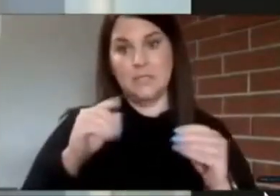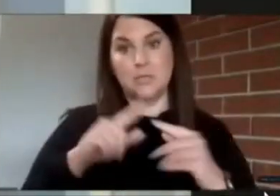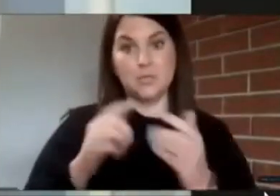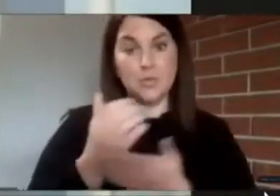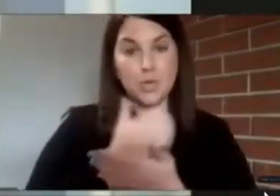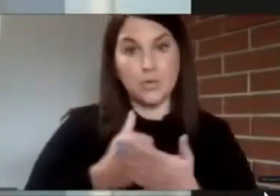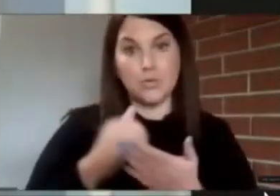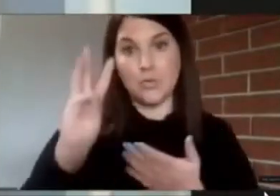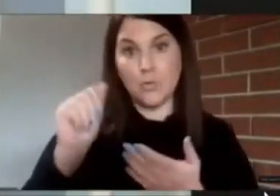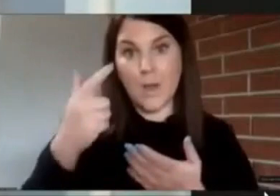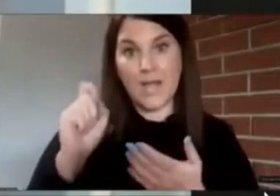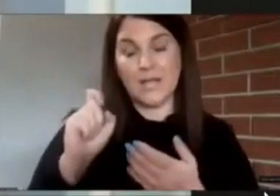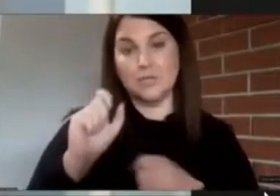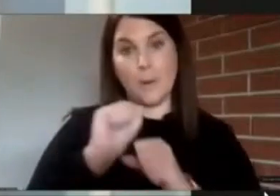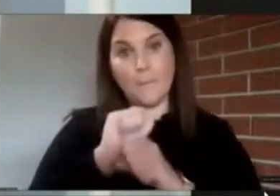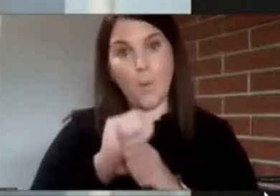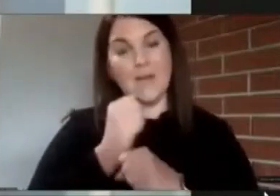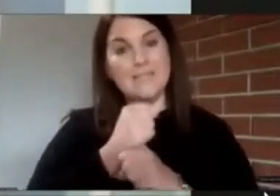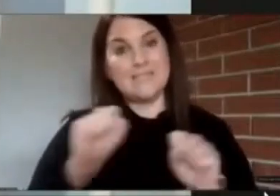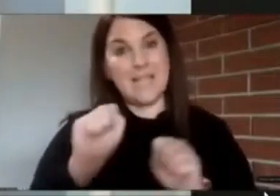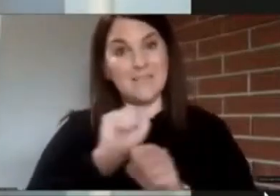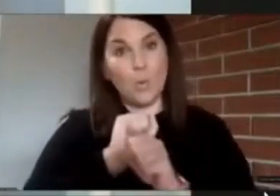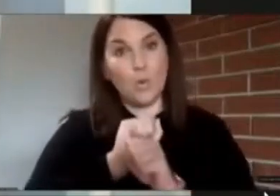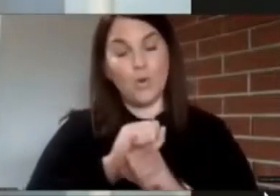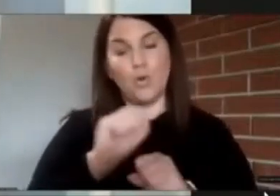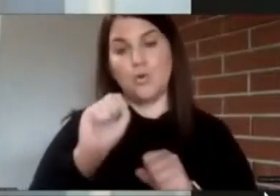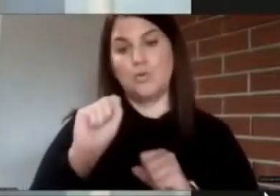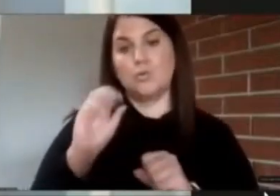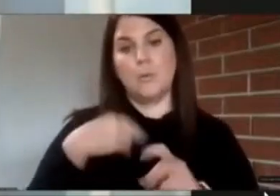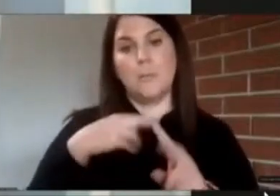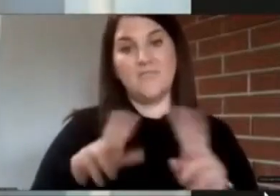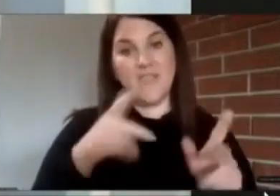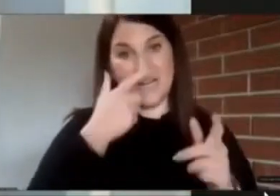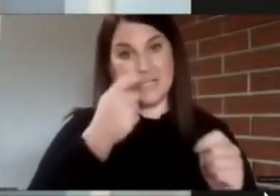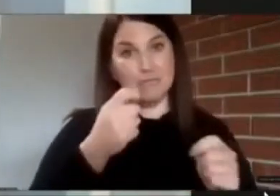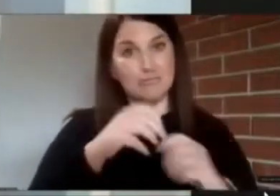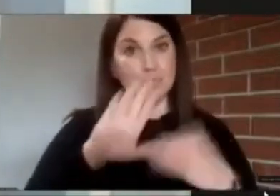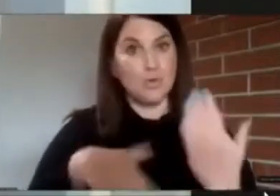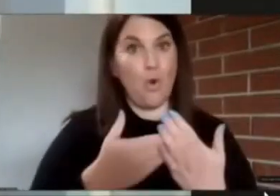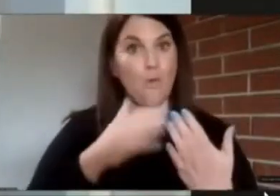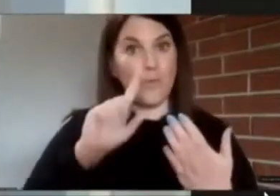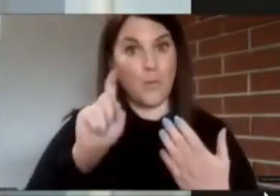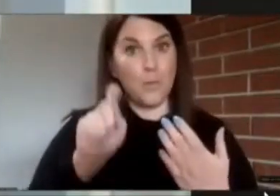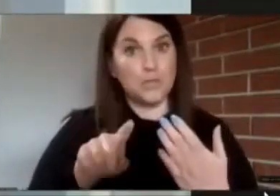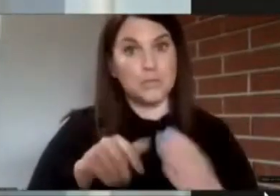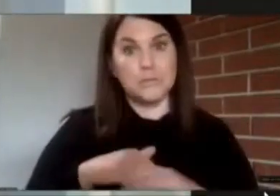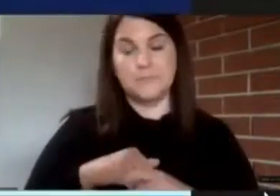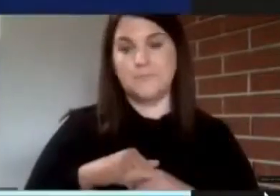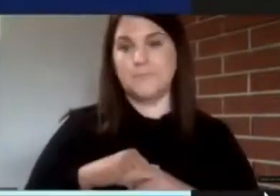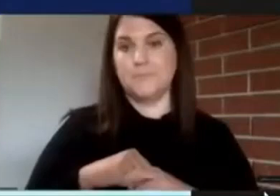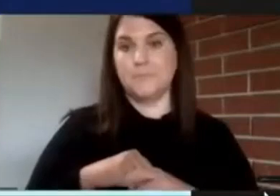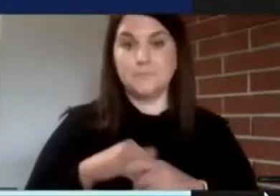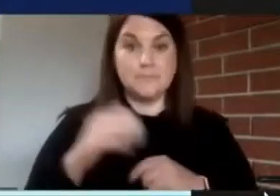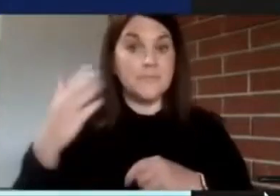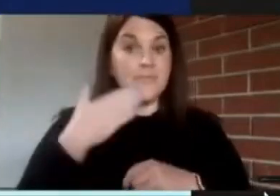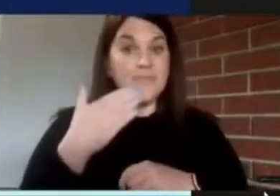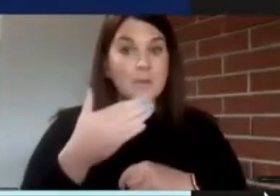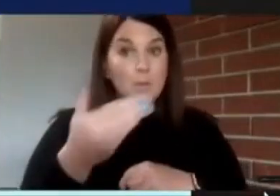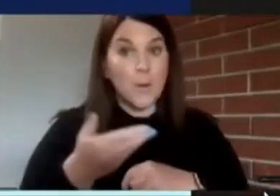to be safe at work. And so, I'm very interested in all those questions. Marcella Nunez-Smith: Thank you and welcome. Mr. Nguyen?